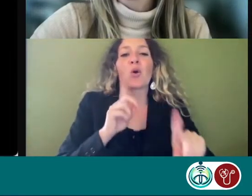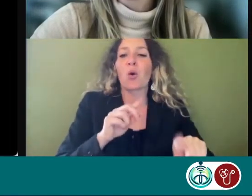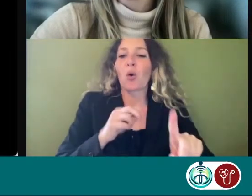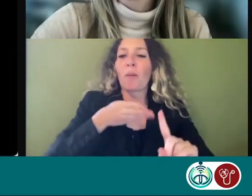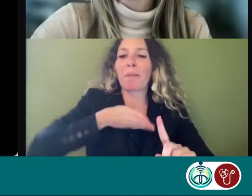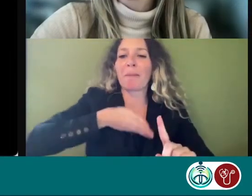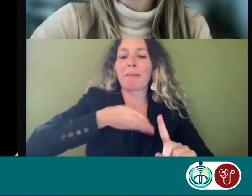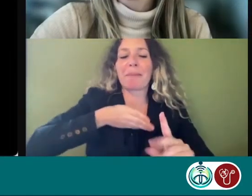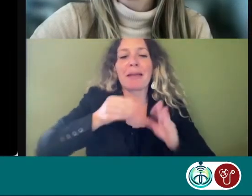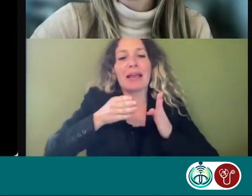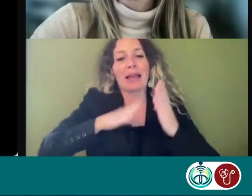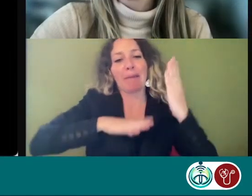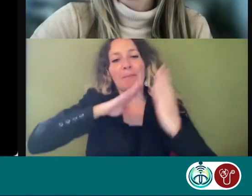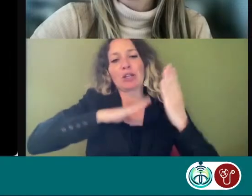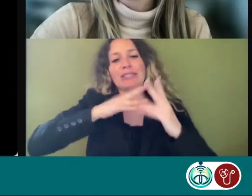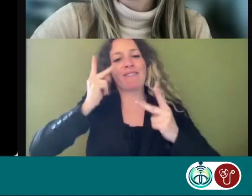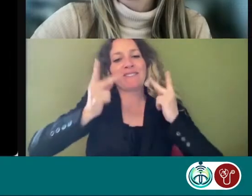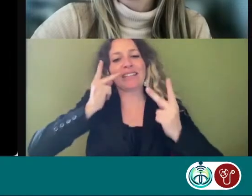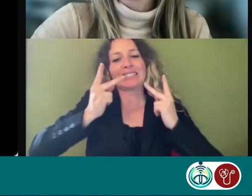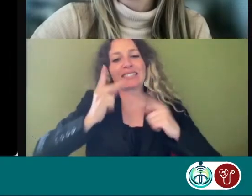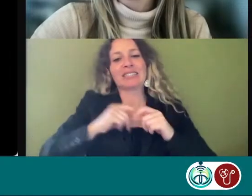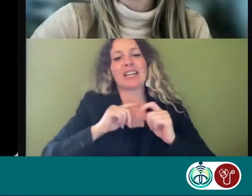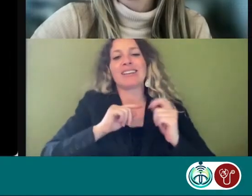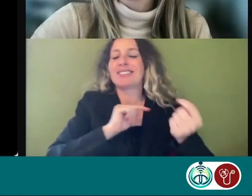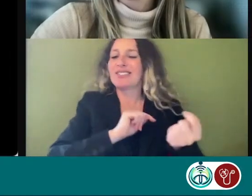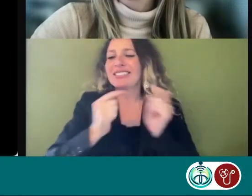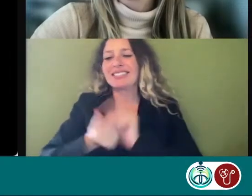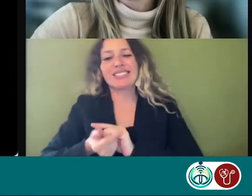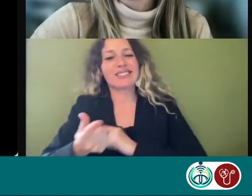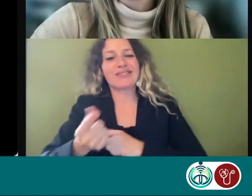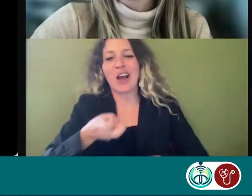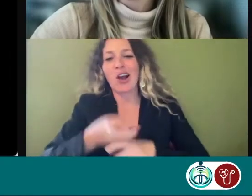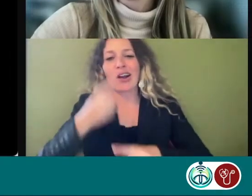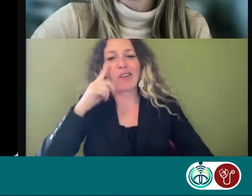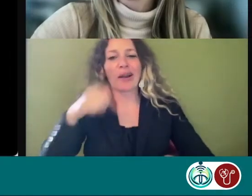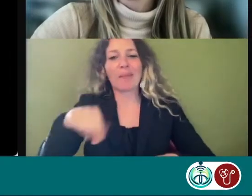is the main problem for him. And then there was a very long quote, which I've only shown part